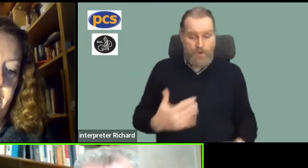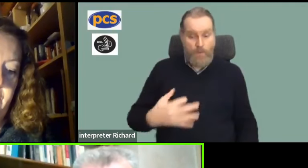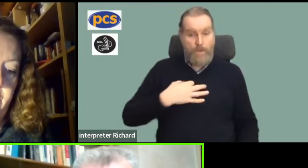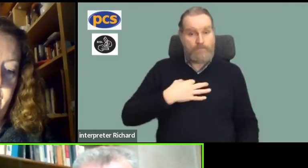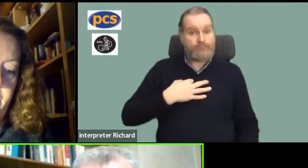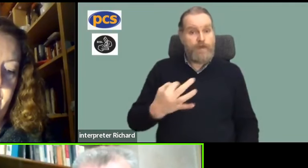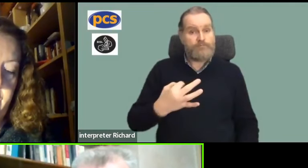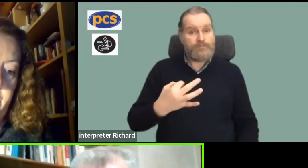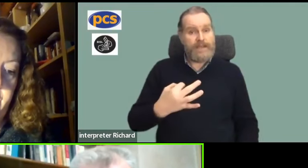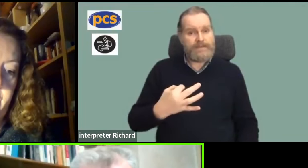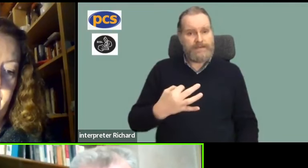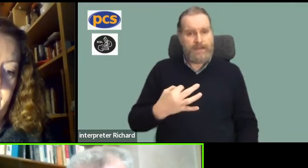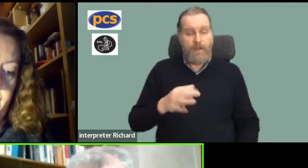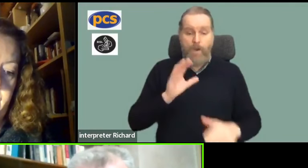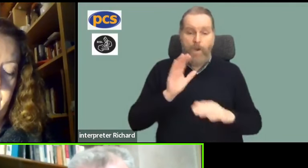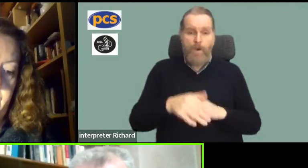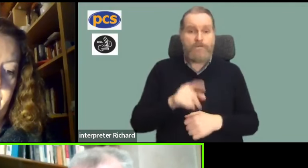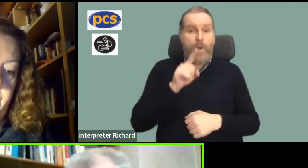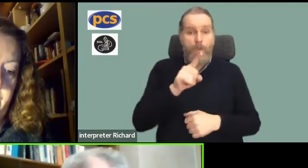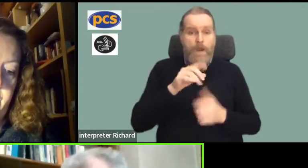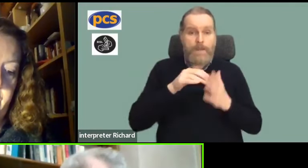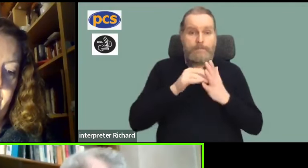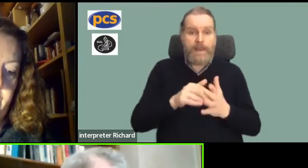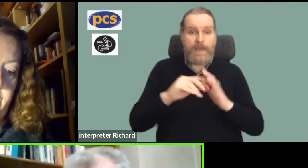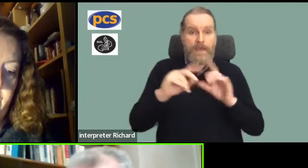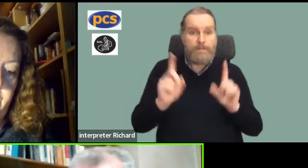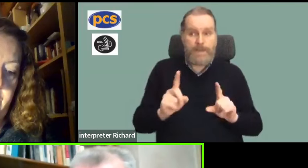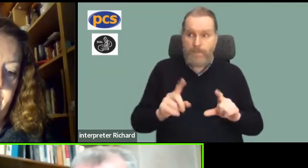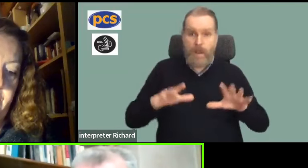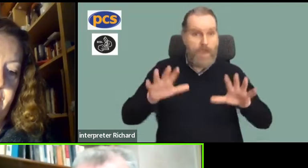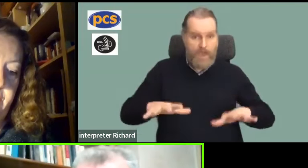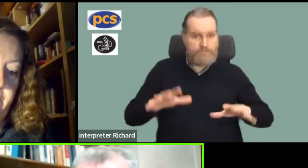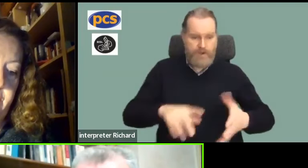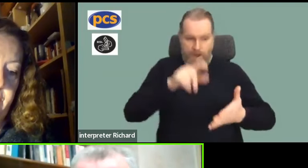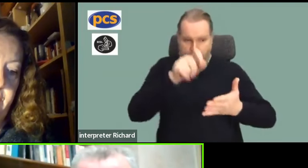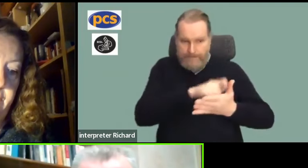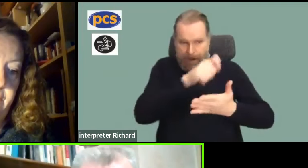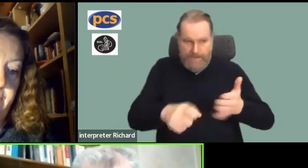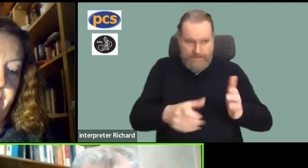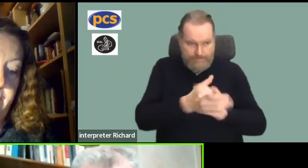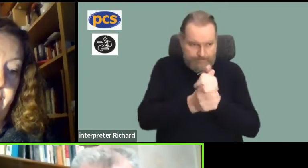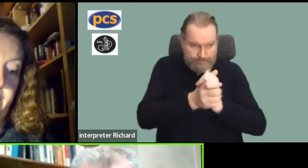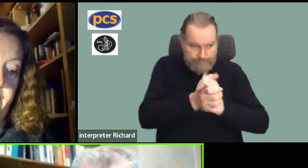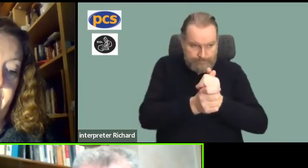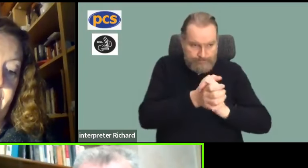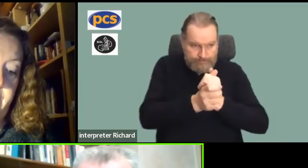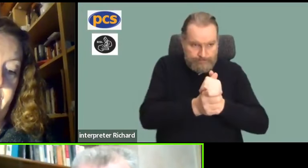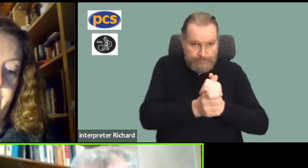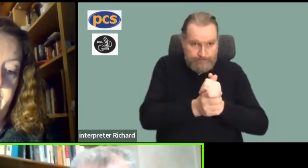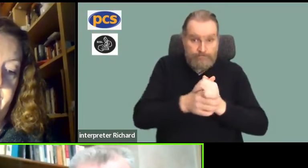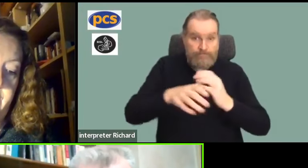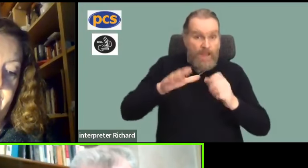at the moment 1 million at the moment 1 million people who are who are Balloting or have balloted and the